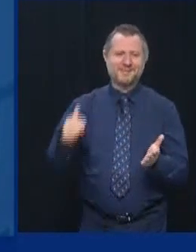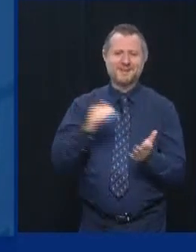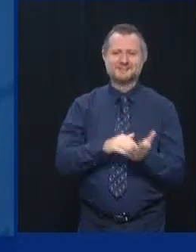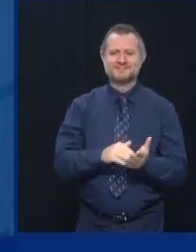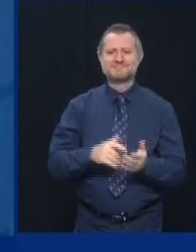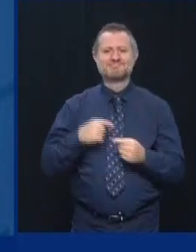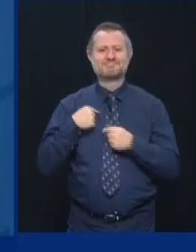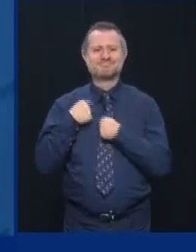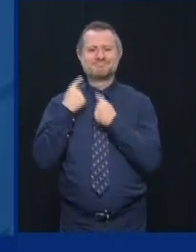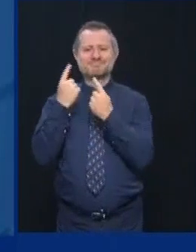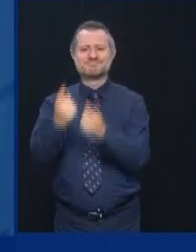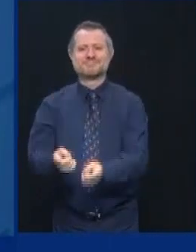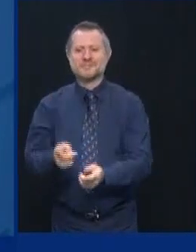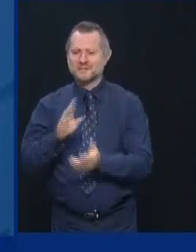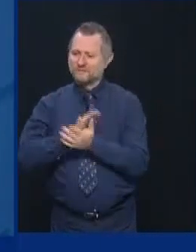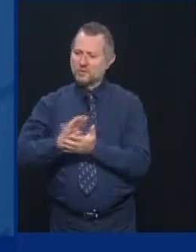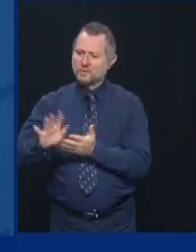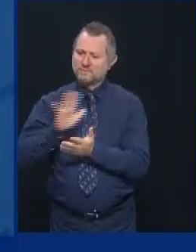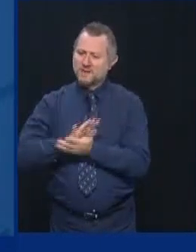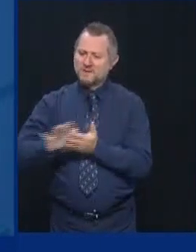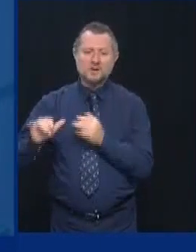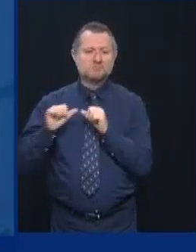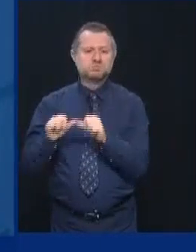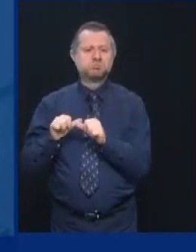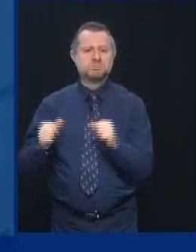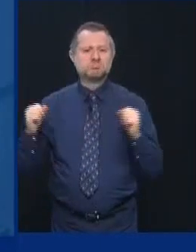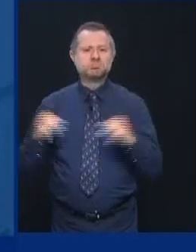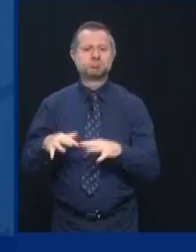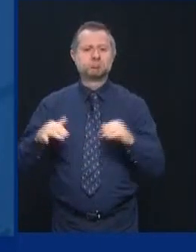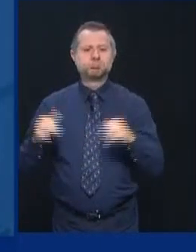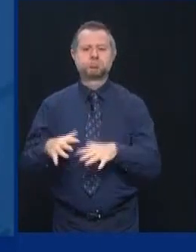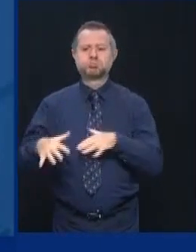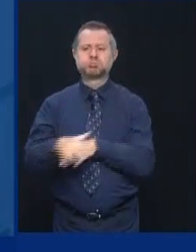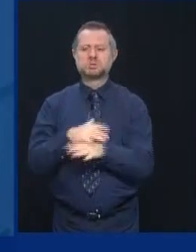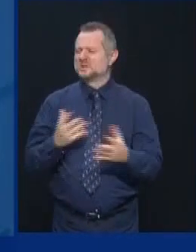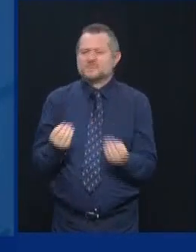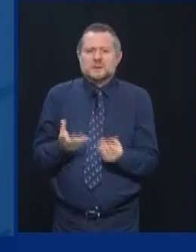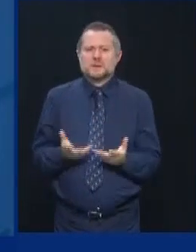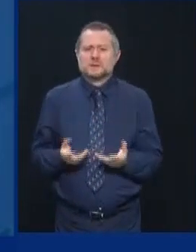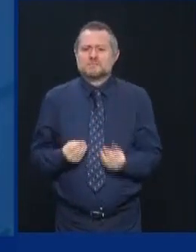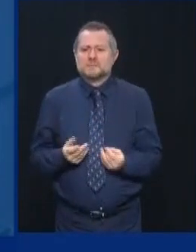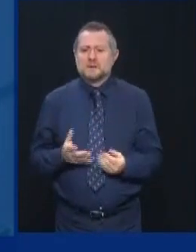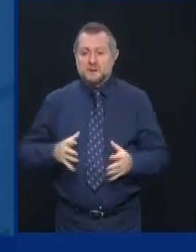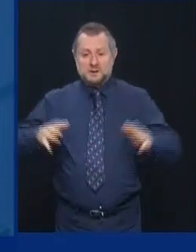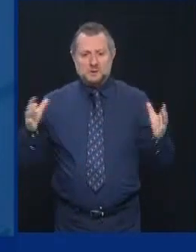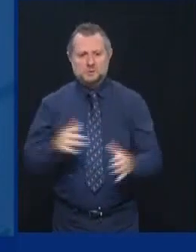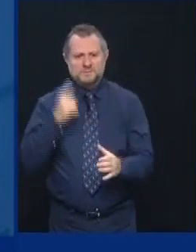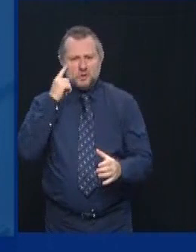AND THESE ARE JUST EMBLEMATIC. YOU'VE ALL SEEN PICTURES LIKE